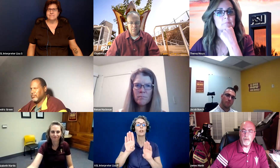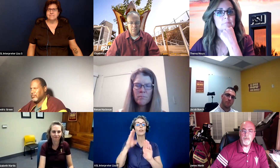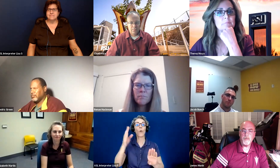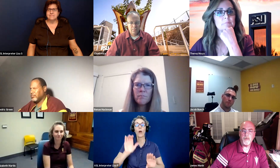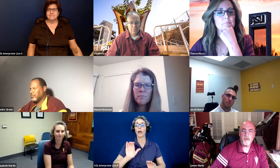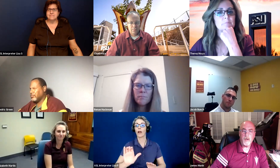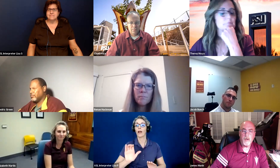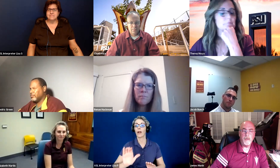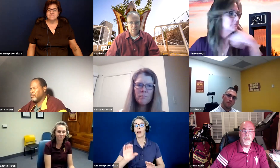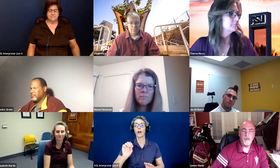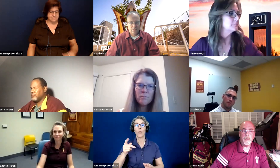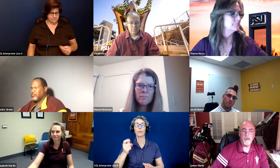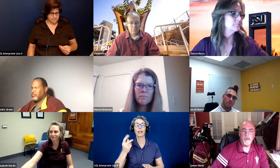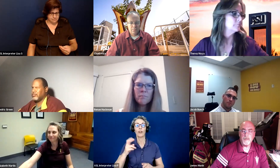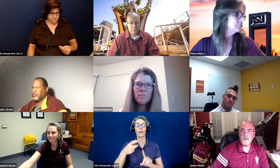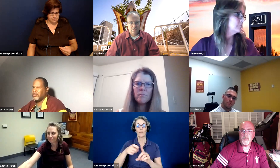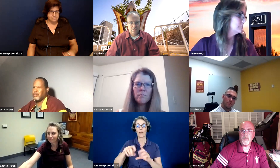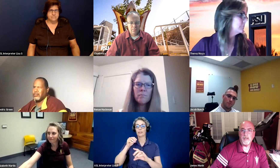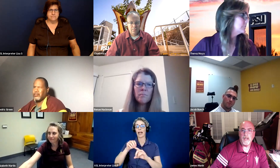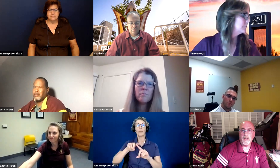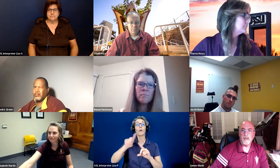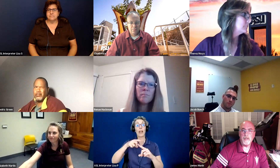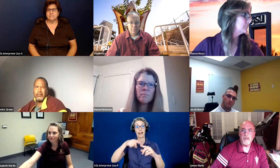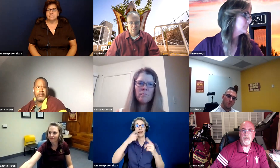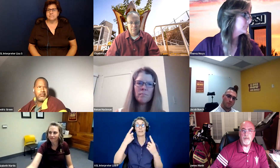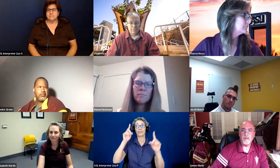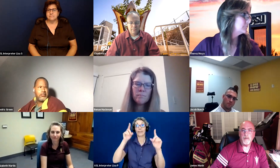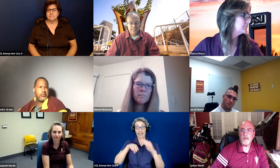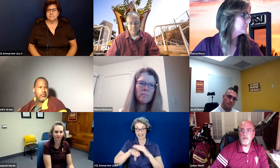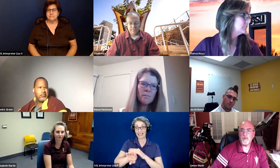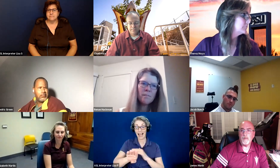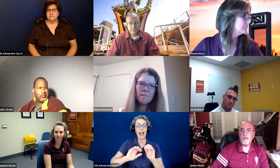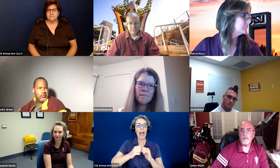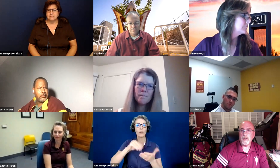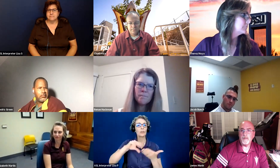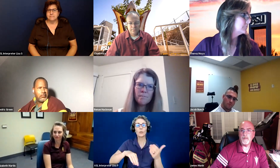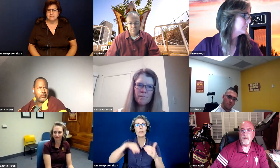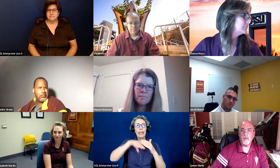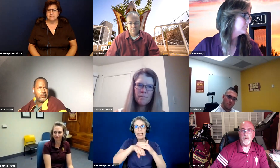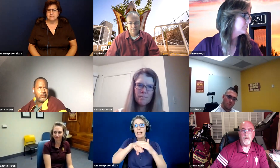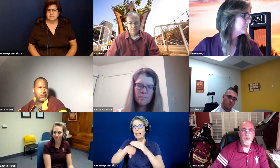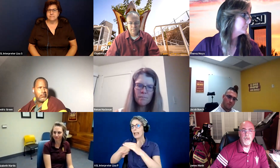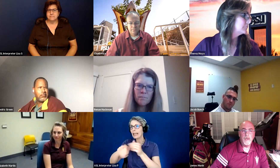but once you're inside, you know, how's the student to get into each individual classroom or office that they have to get to.